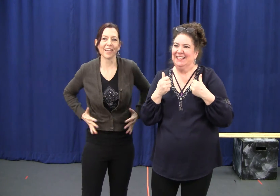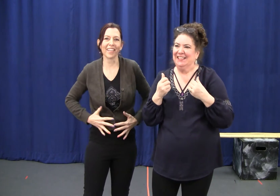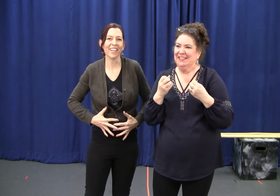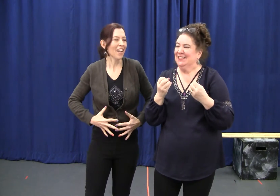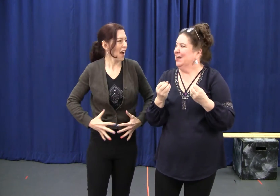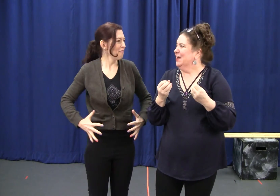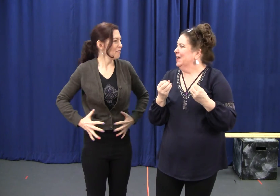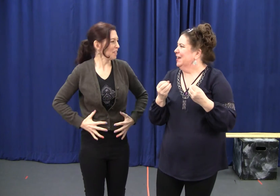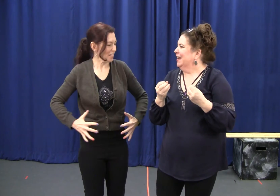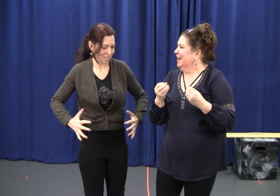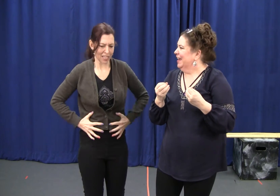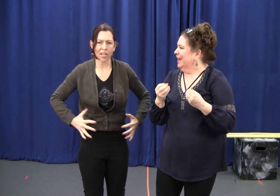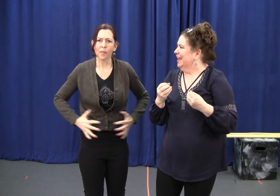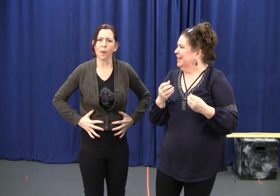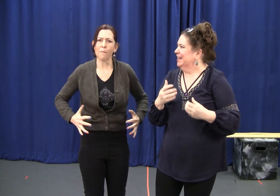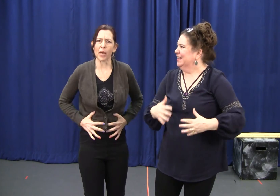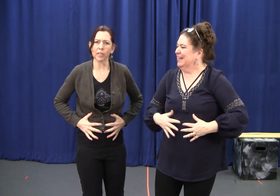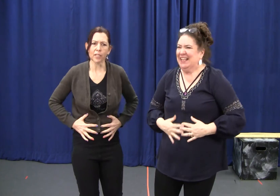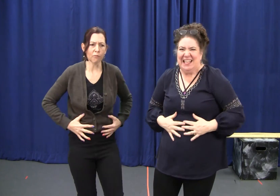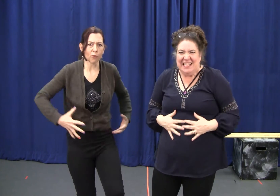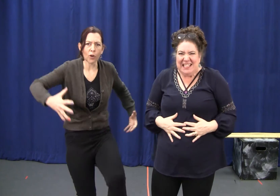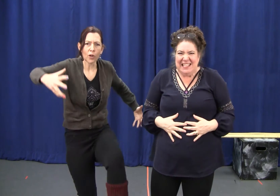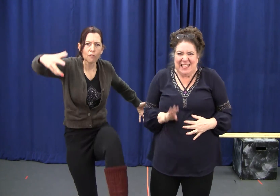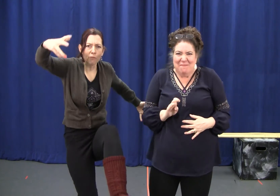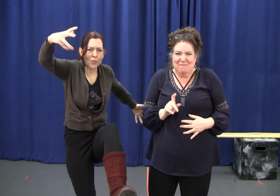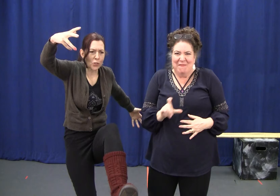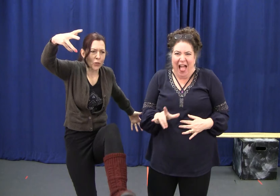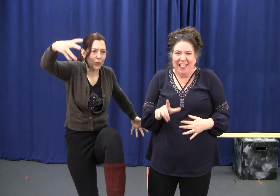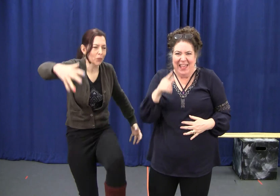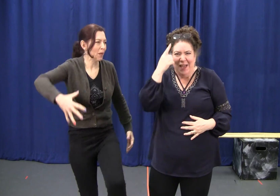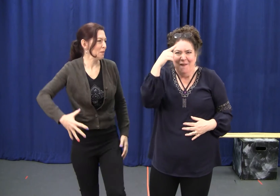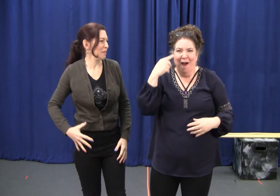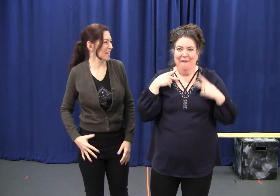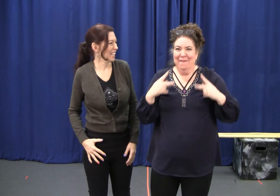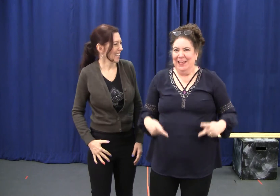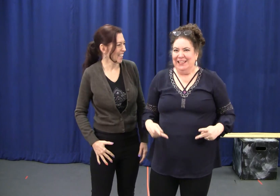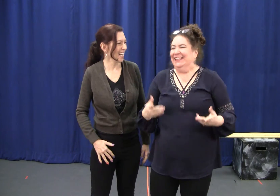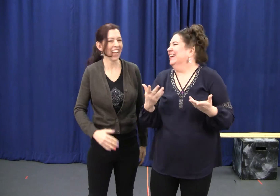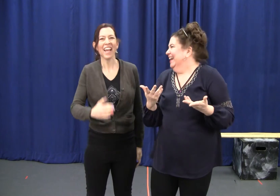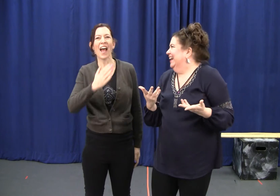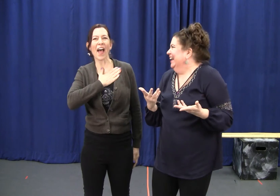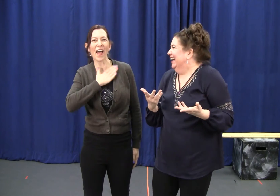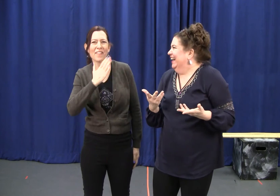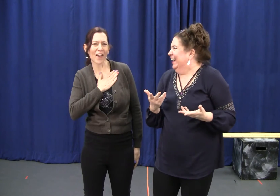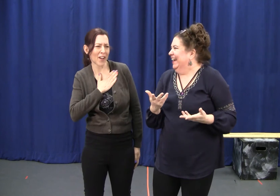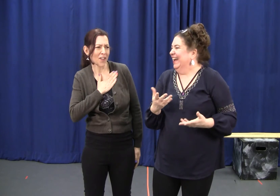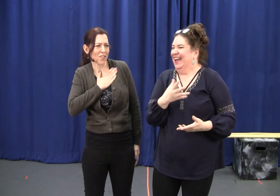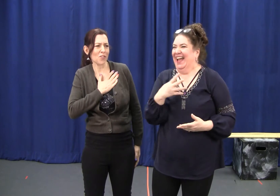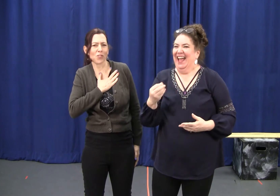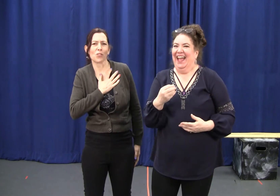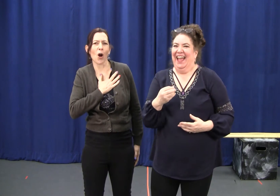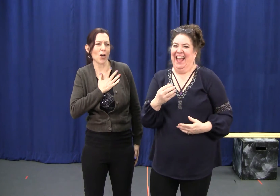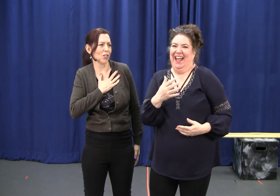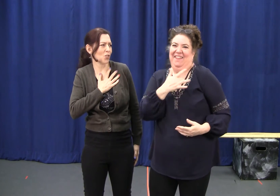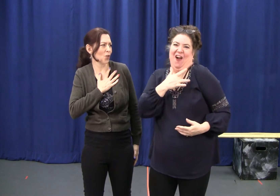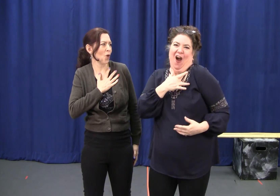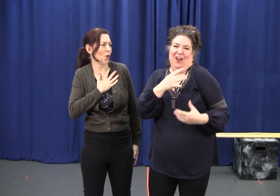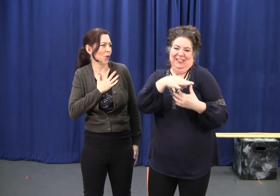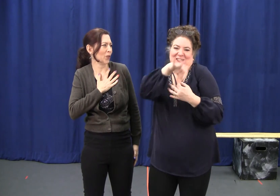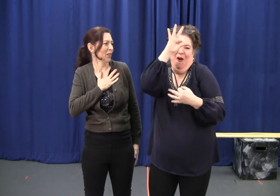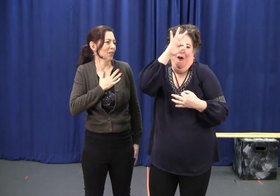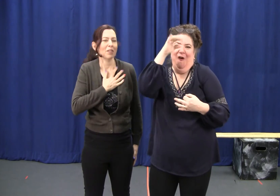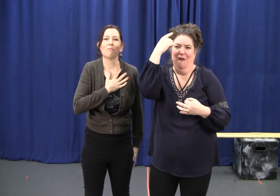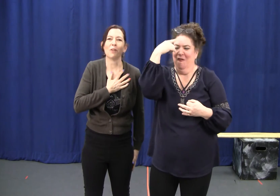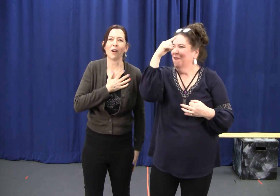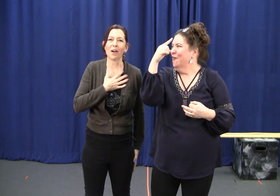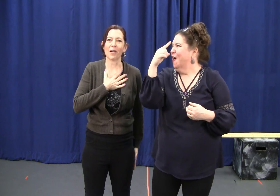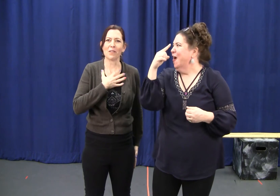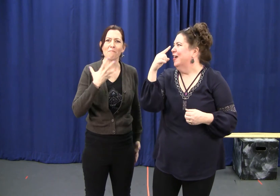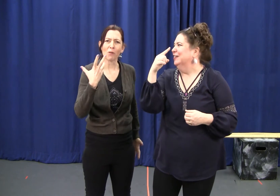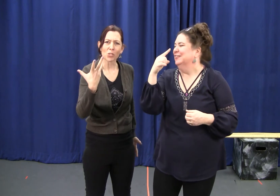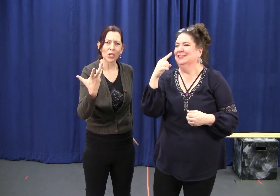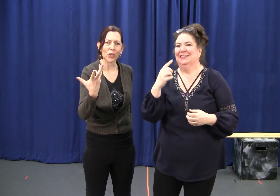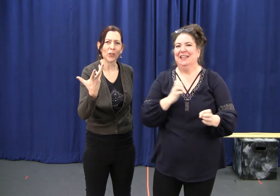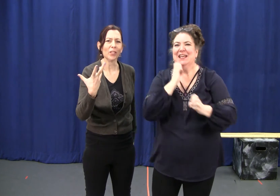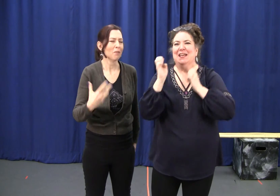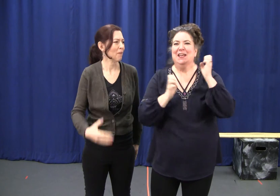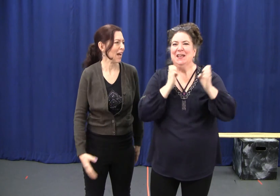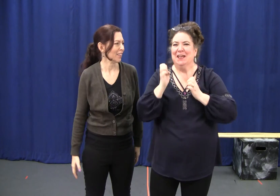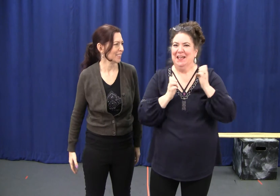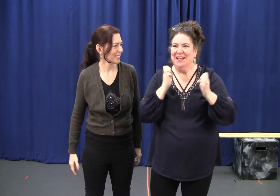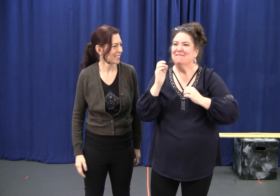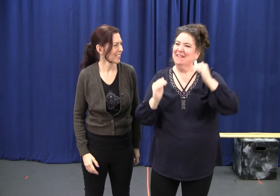like, the belly for physical maybe, heart and soul for our emotional balance. (Luane)